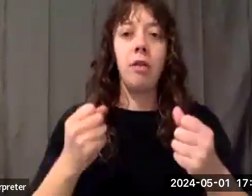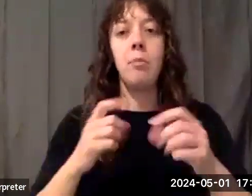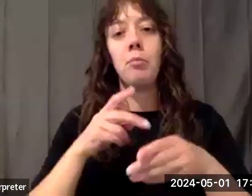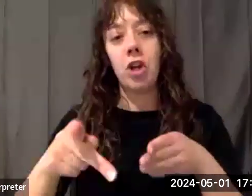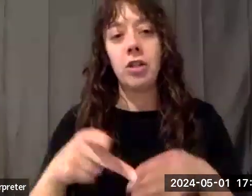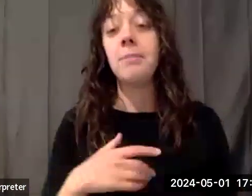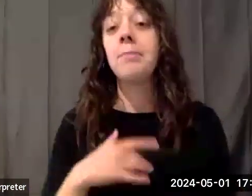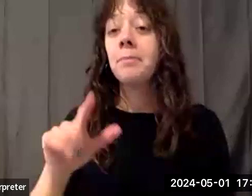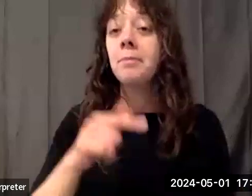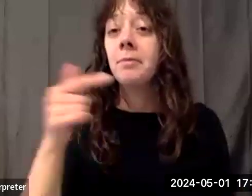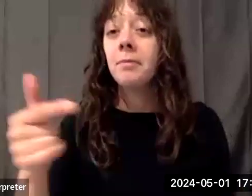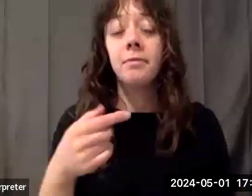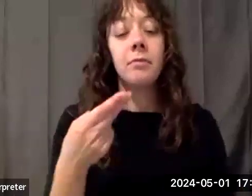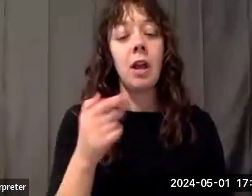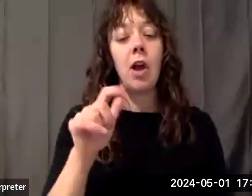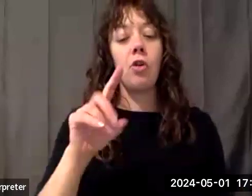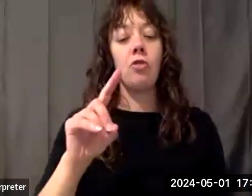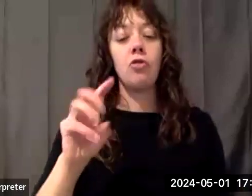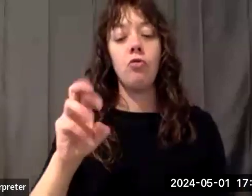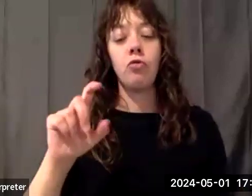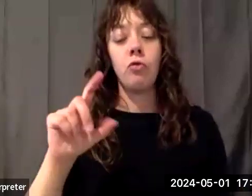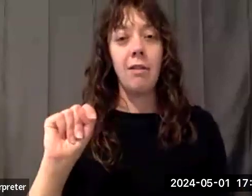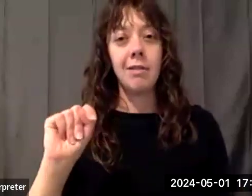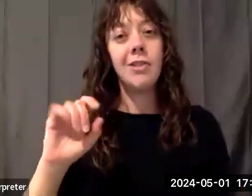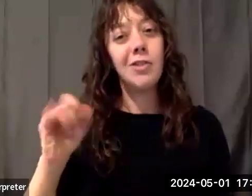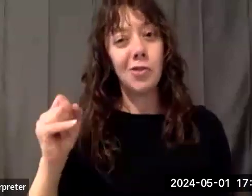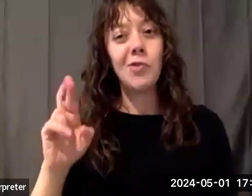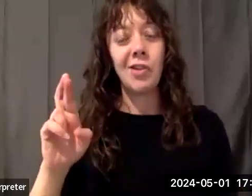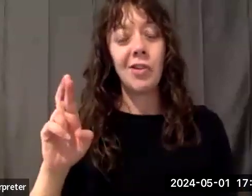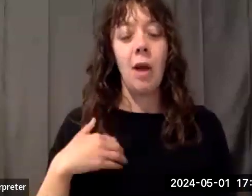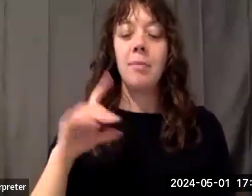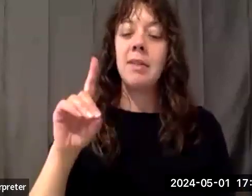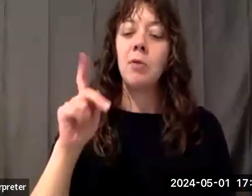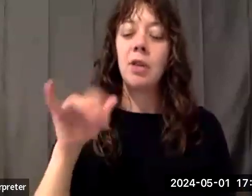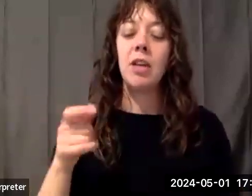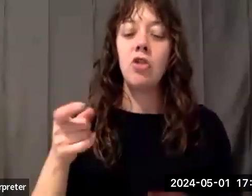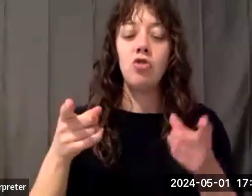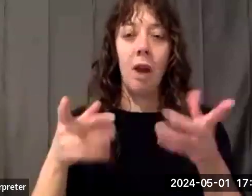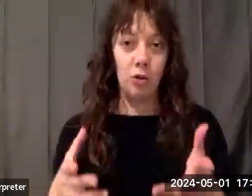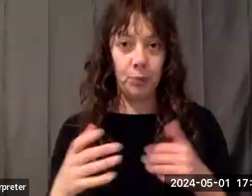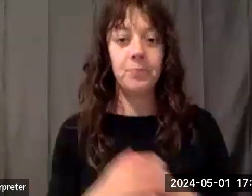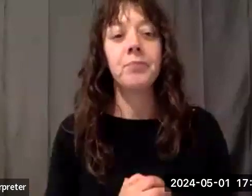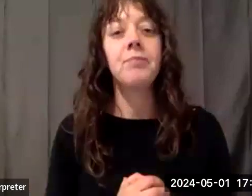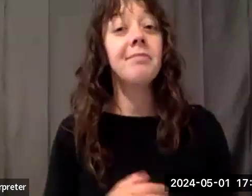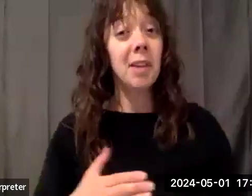Hello, I'm Harold Wright Jr. I'm the Deputy Director of the Office of Health Professors. So glad to be here with you as well.